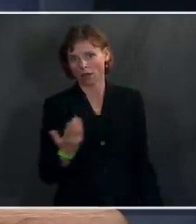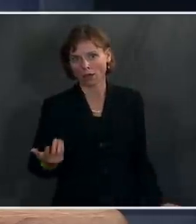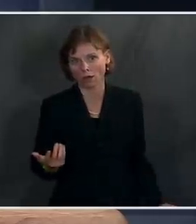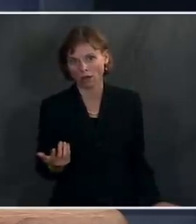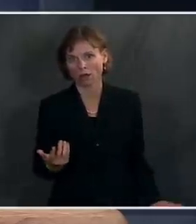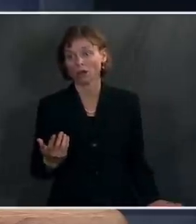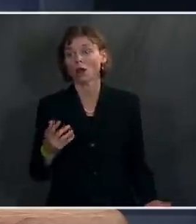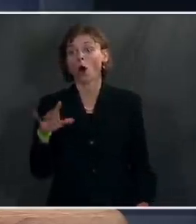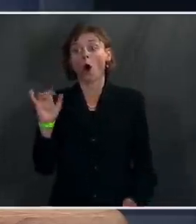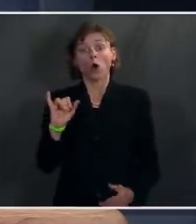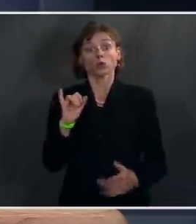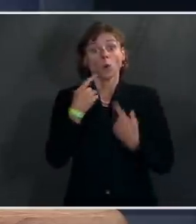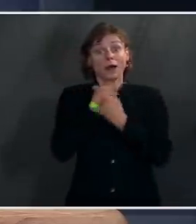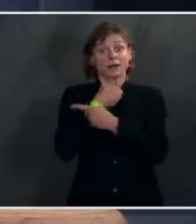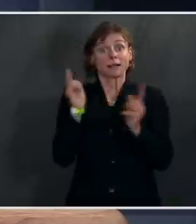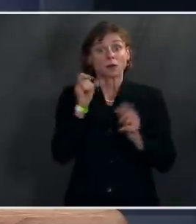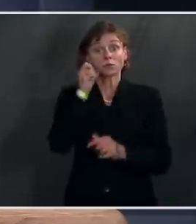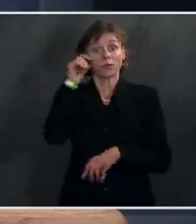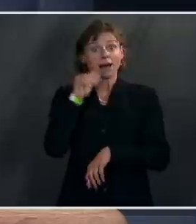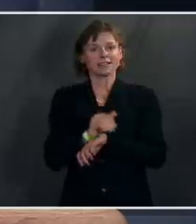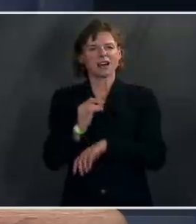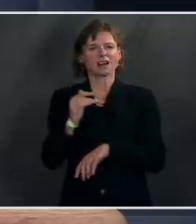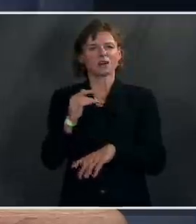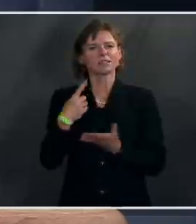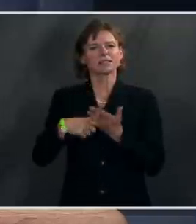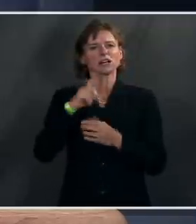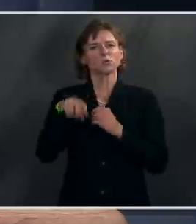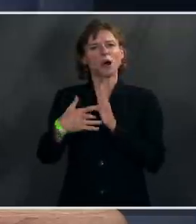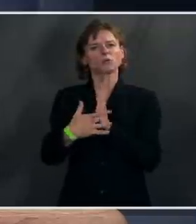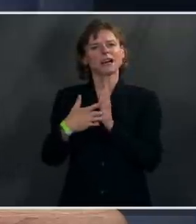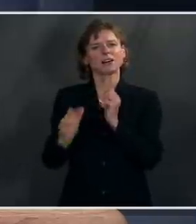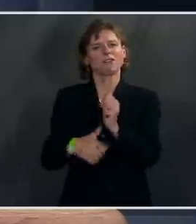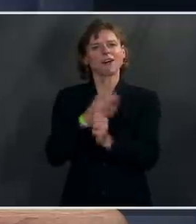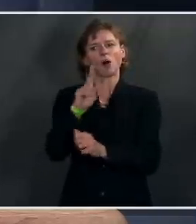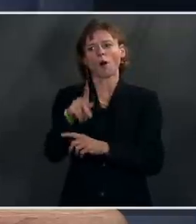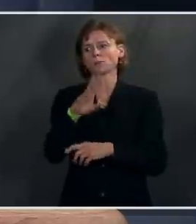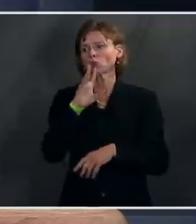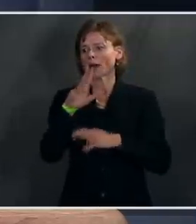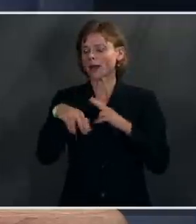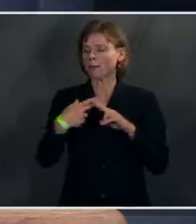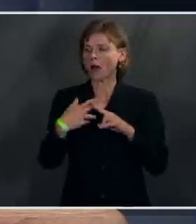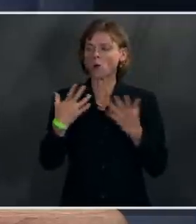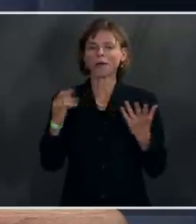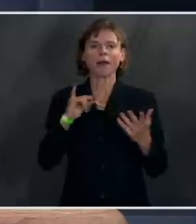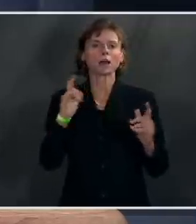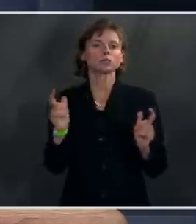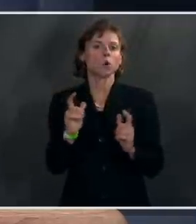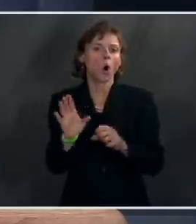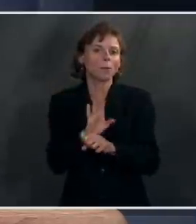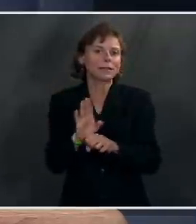there was a discussion, there's some technical follow up where there's opportunity to discuss issues like small business issues like COVID relief,